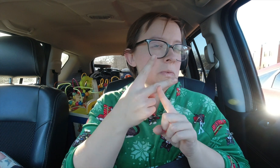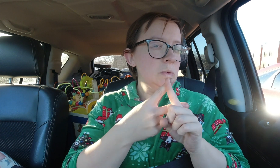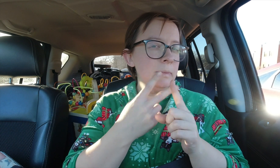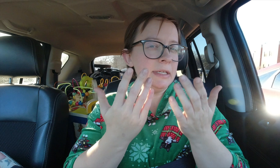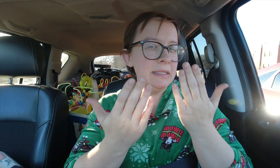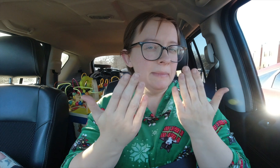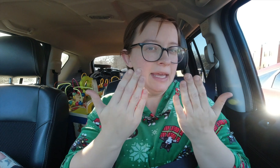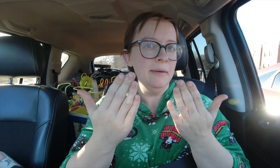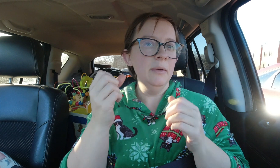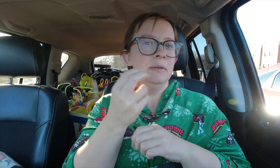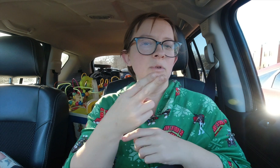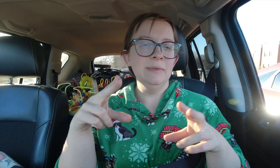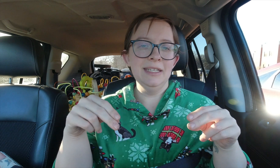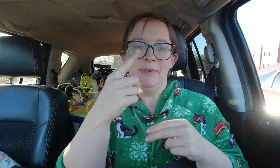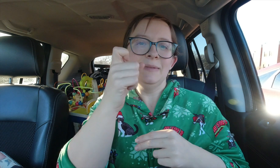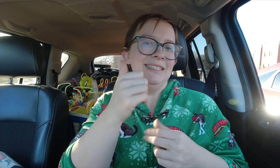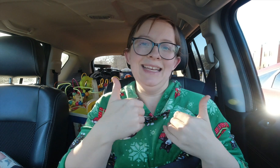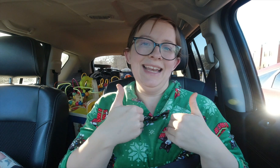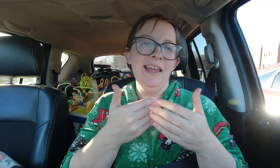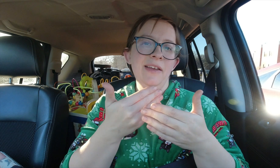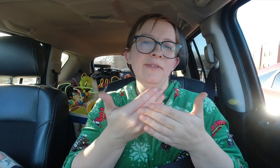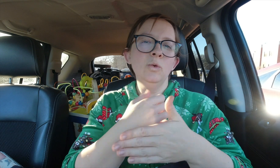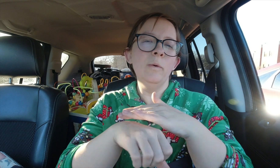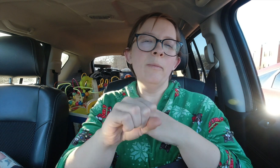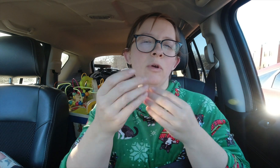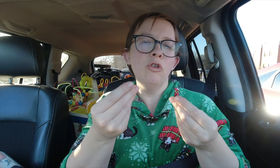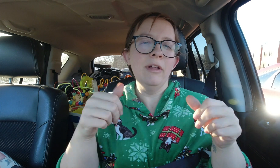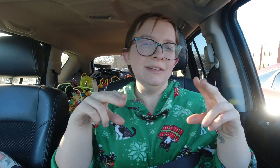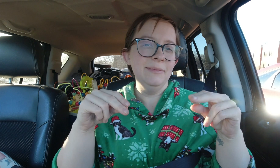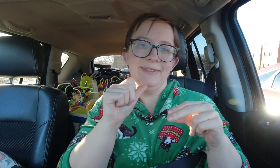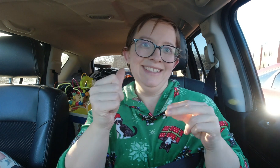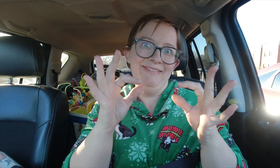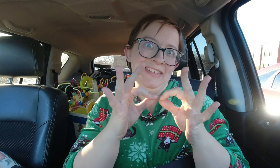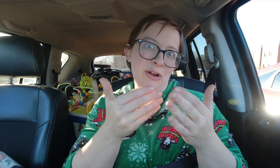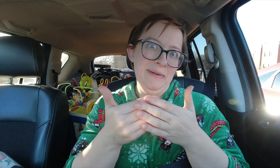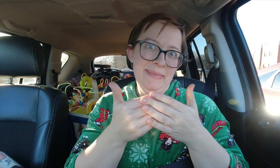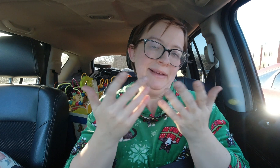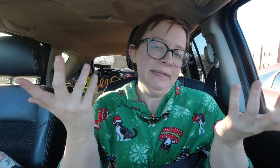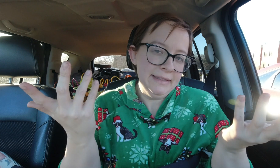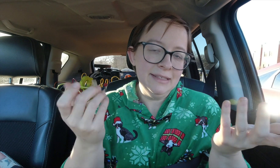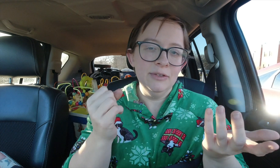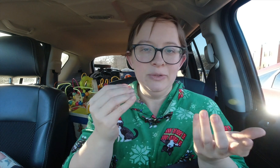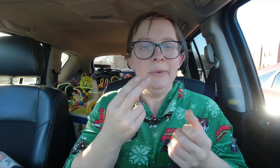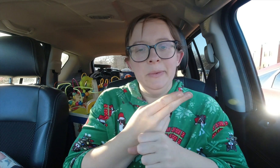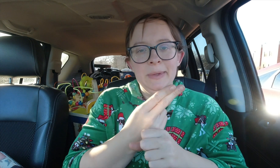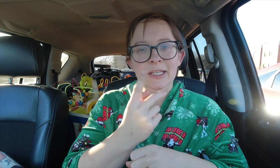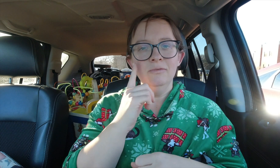I would say the first one, two months maybe we use disposable diapers because we didn't have newborn cloth diapers and so they didn't fit our baby.